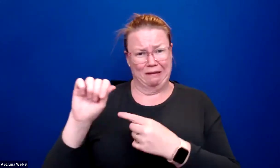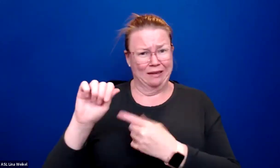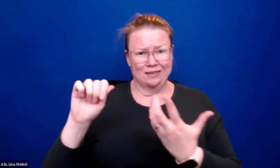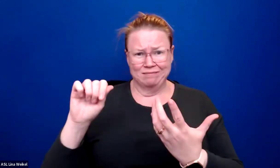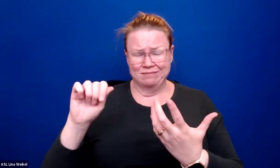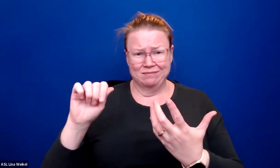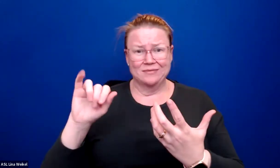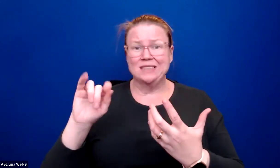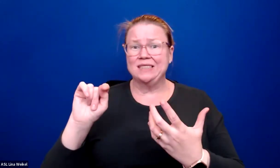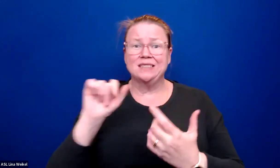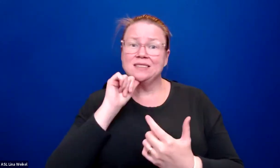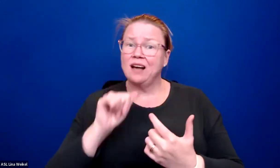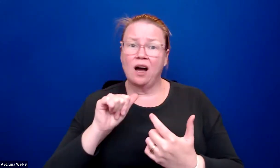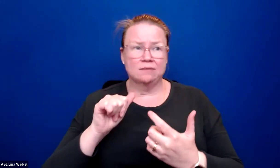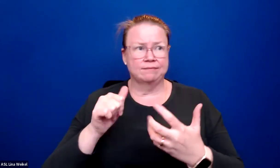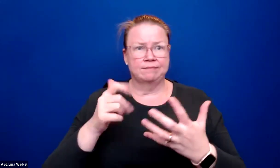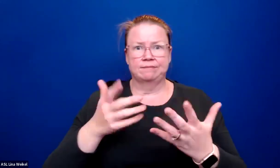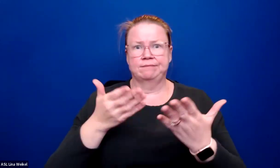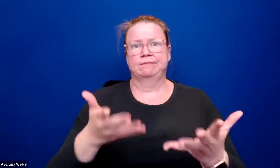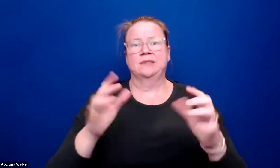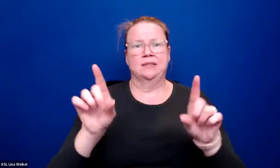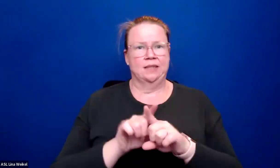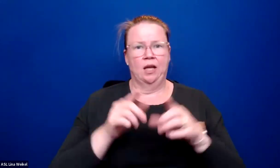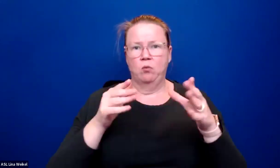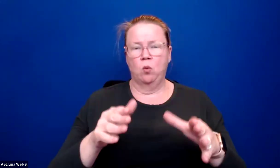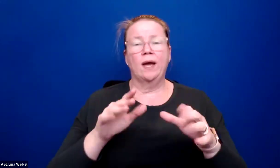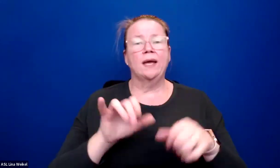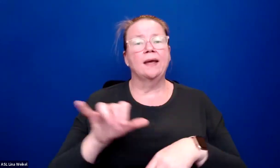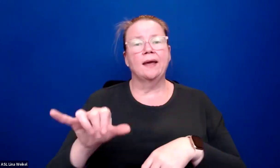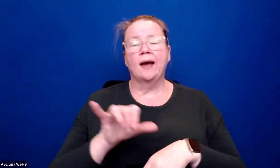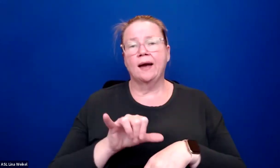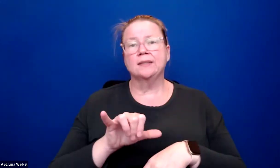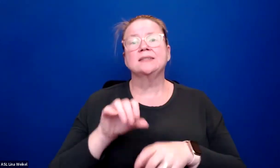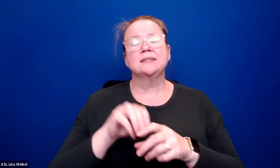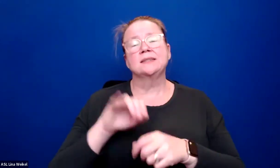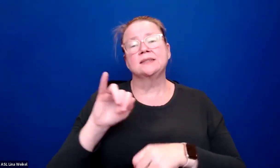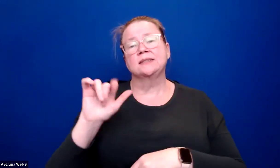Elissa w/ APRIL: it just doesn't exist the same way that it does Elissa w/ APRIL: in the IL community.